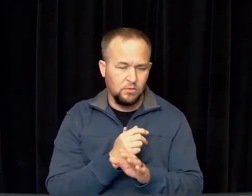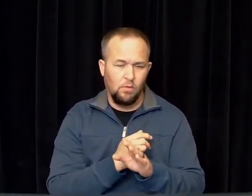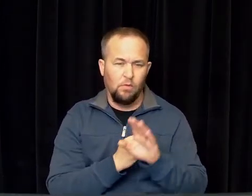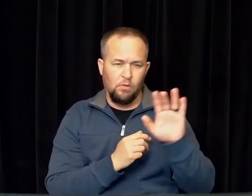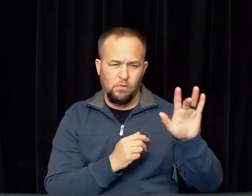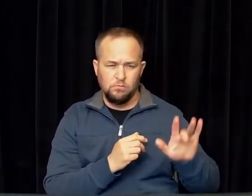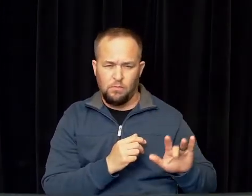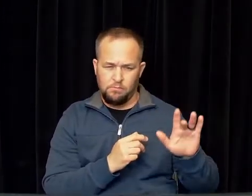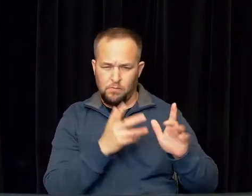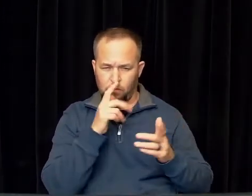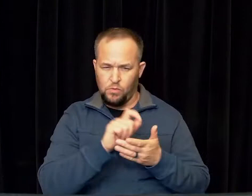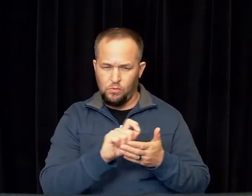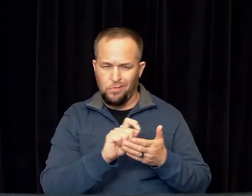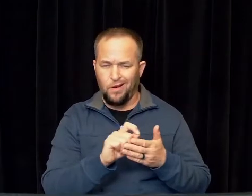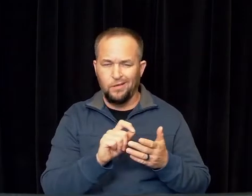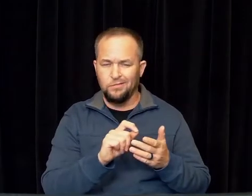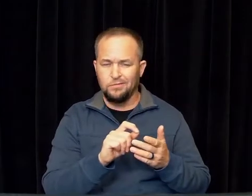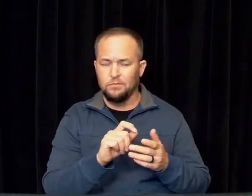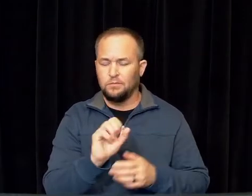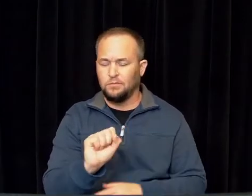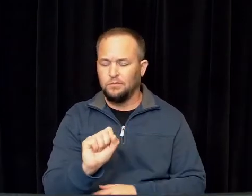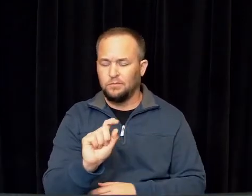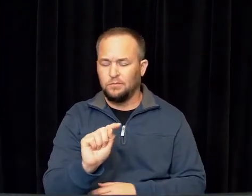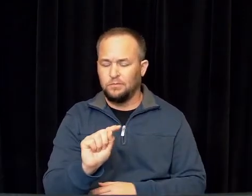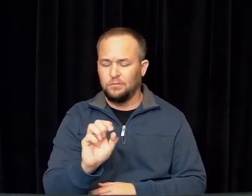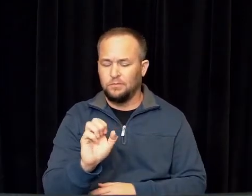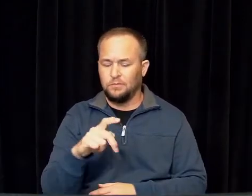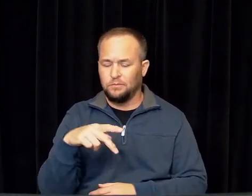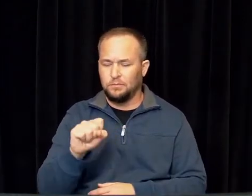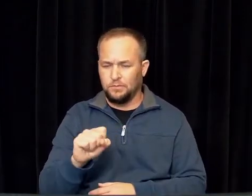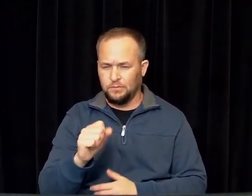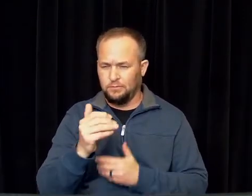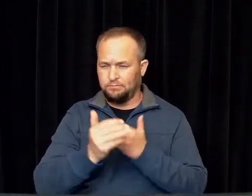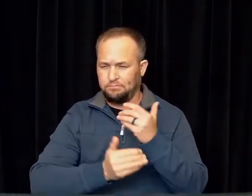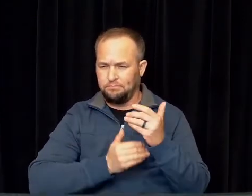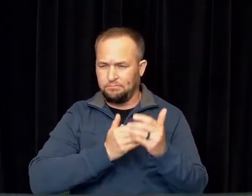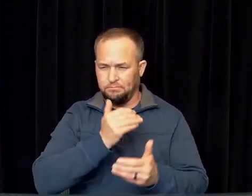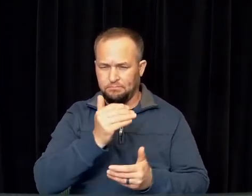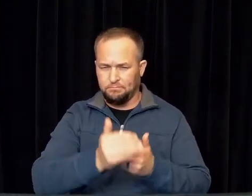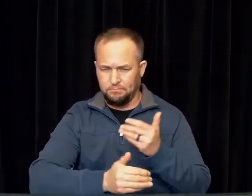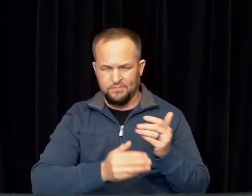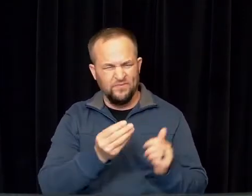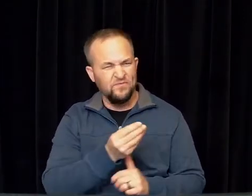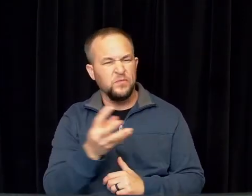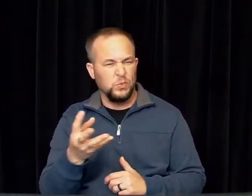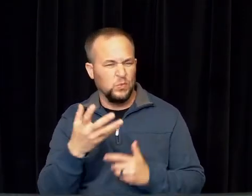to write just kind of our steps. There are a few steps. We've actually seen kind of these